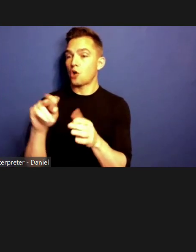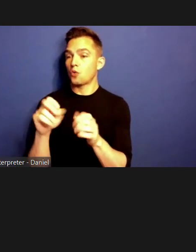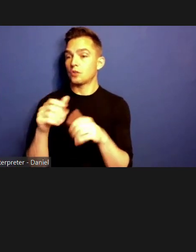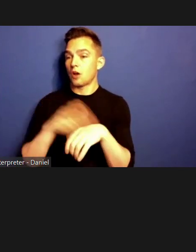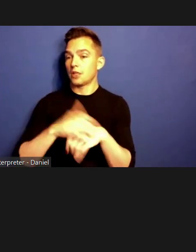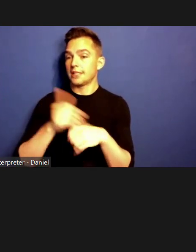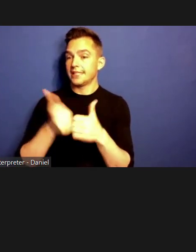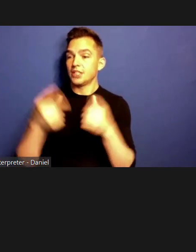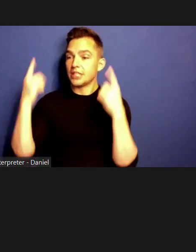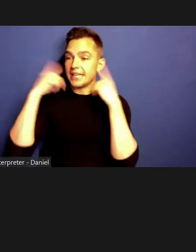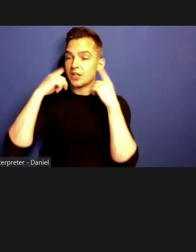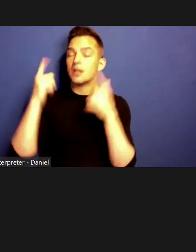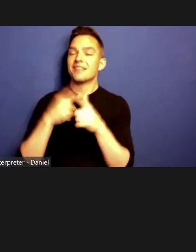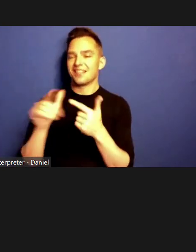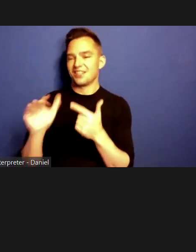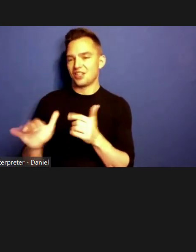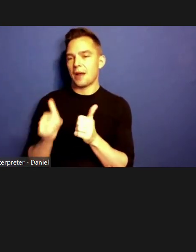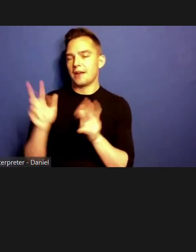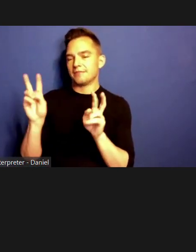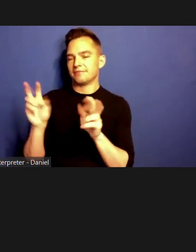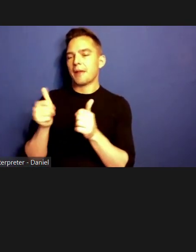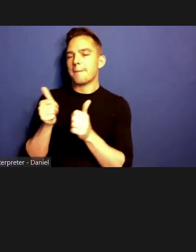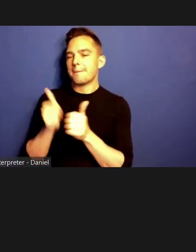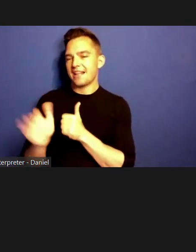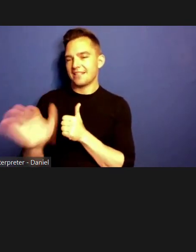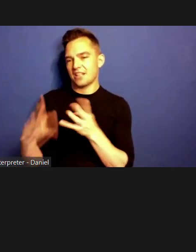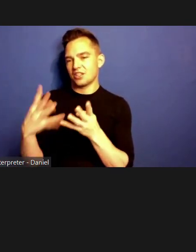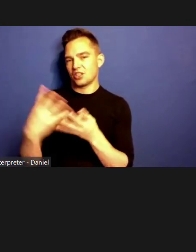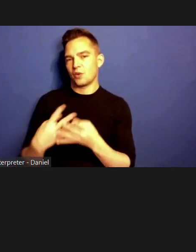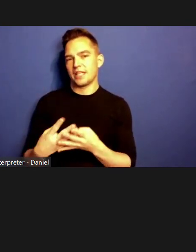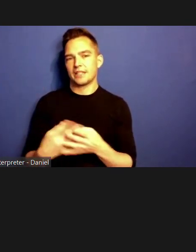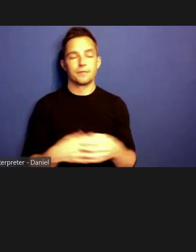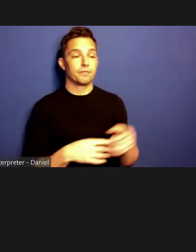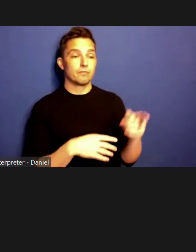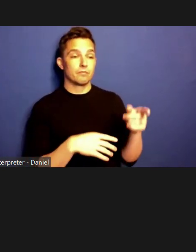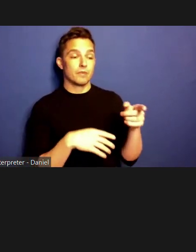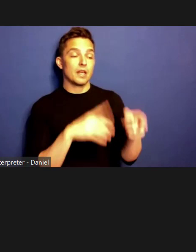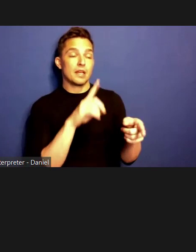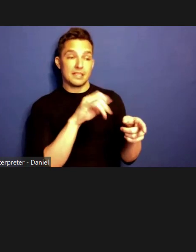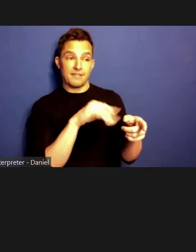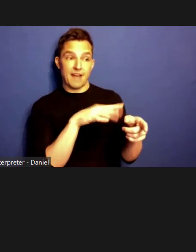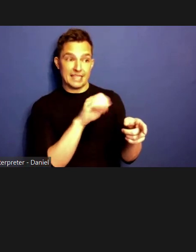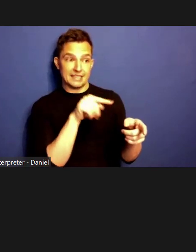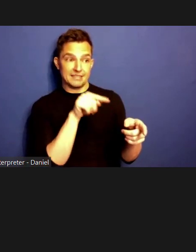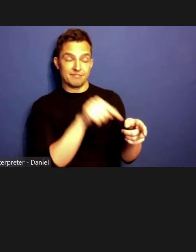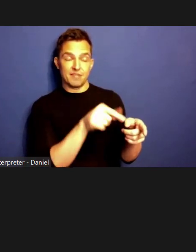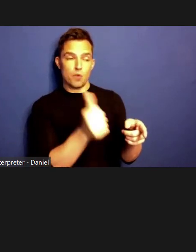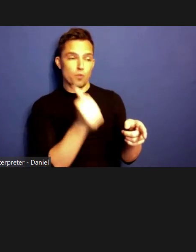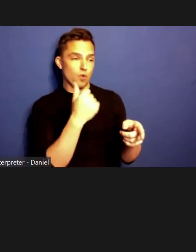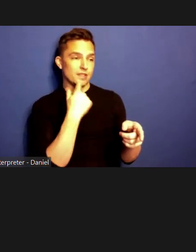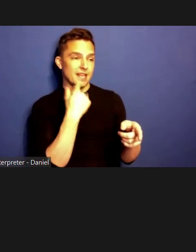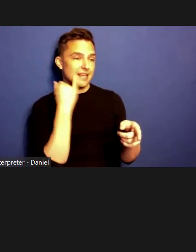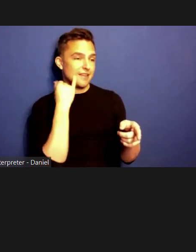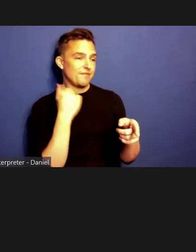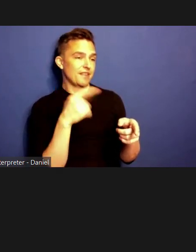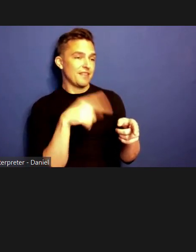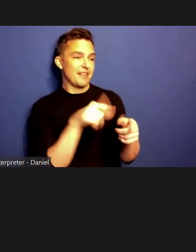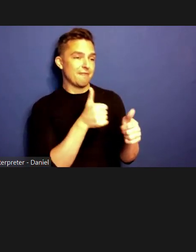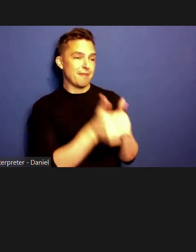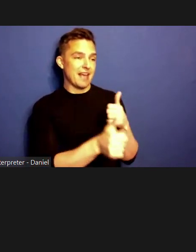William Eiserman: So, the device, Terry doesn't tell us if they passed or not, right?